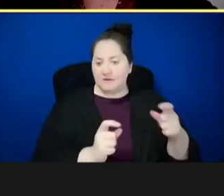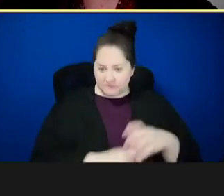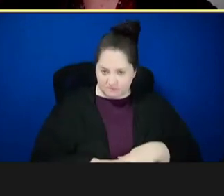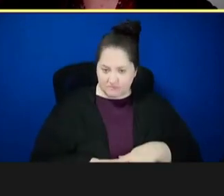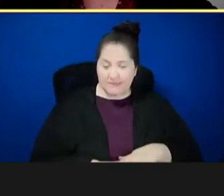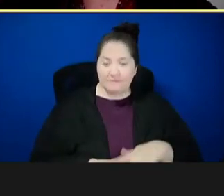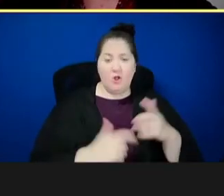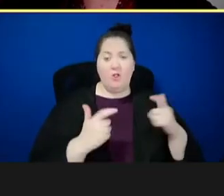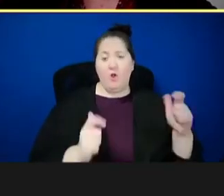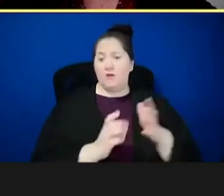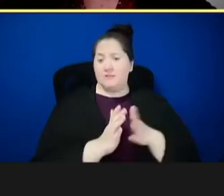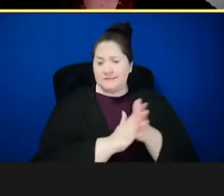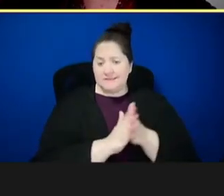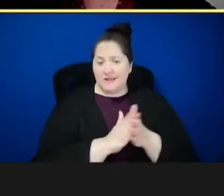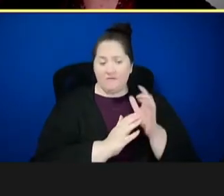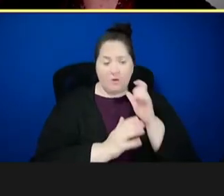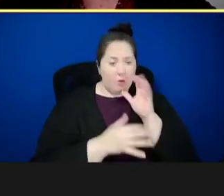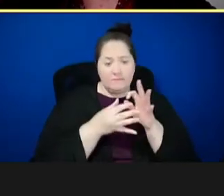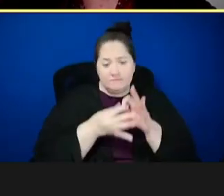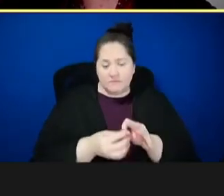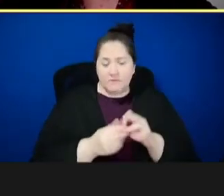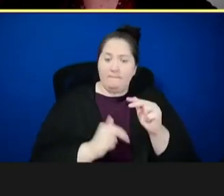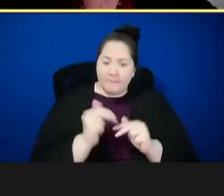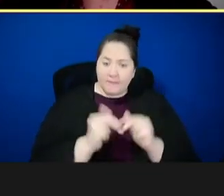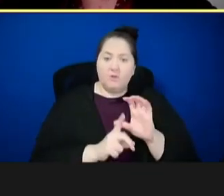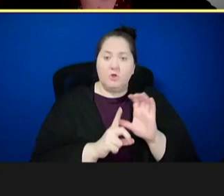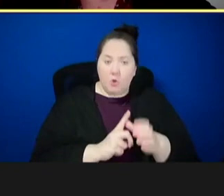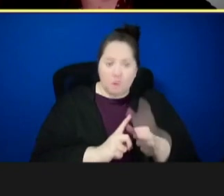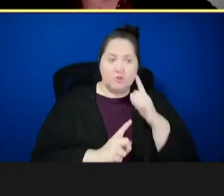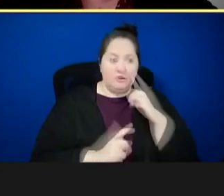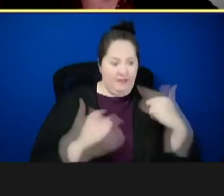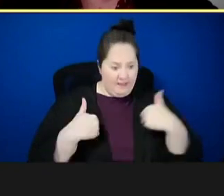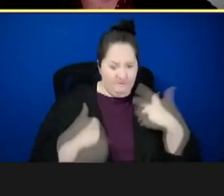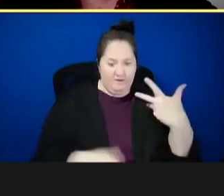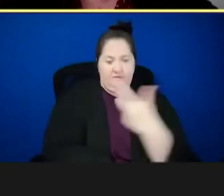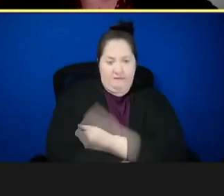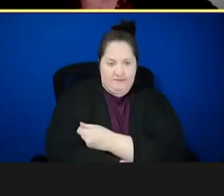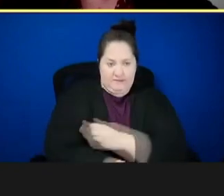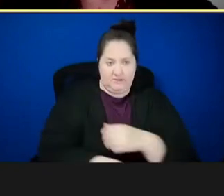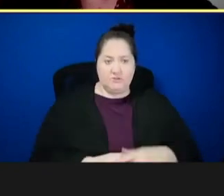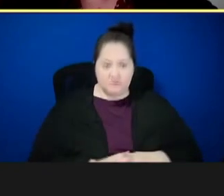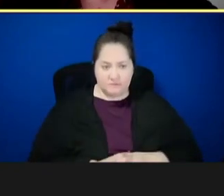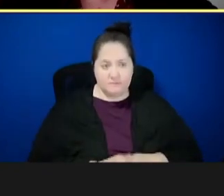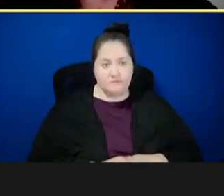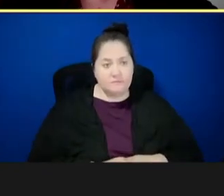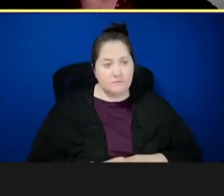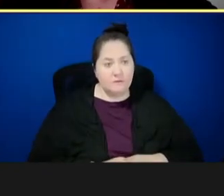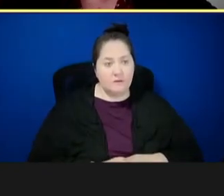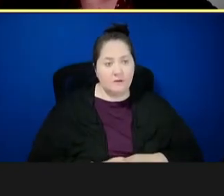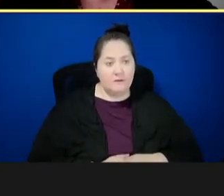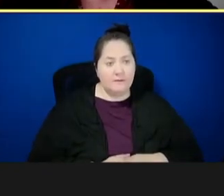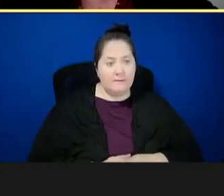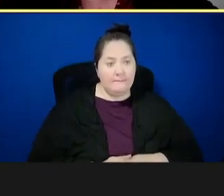work if they weren't tied in to building the culture of vaccination. Next slide.